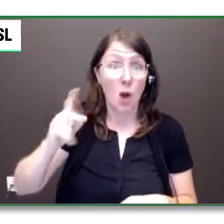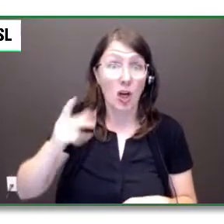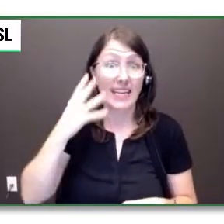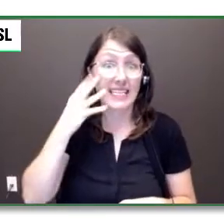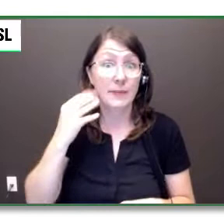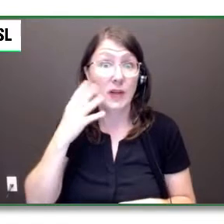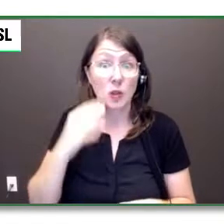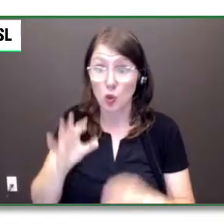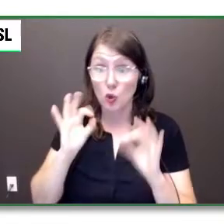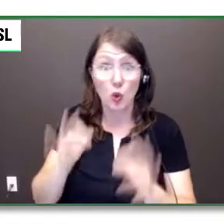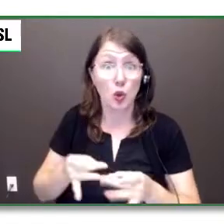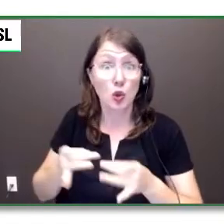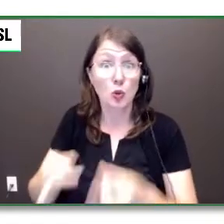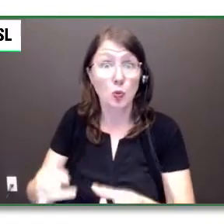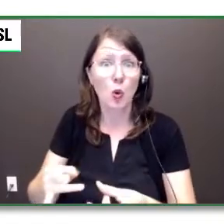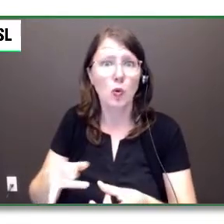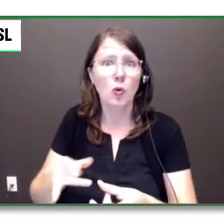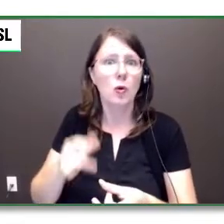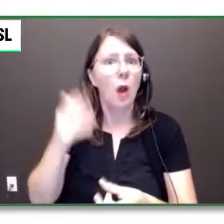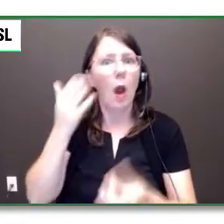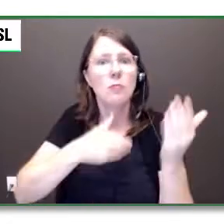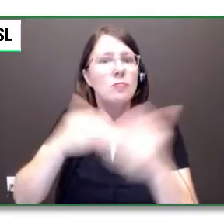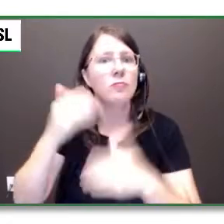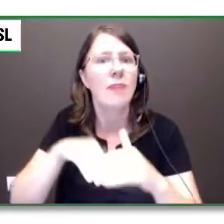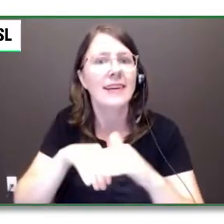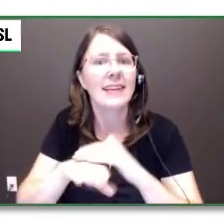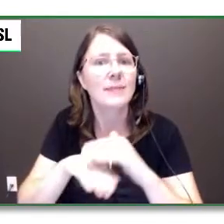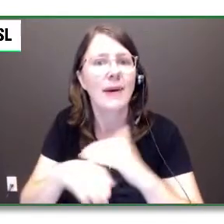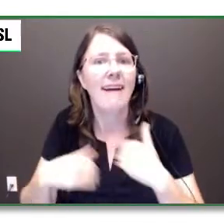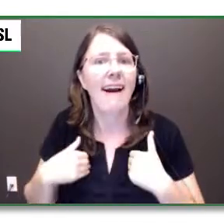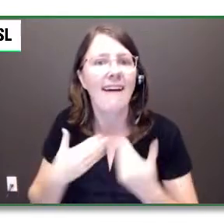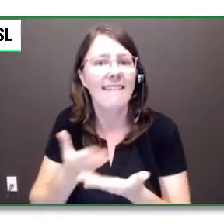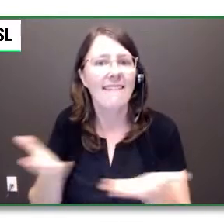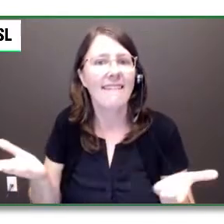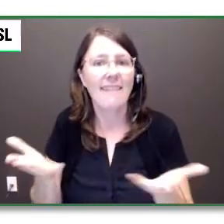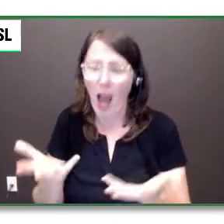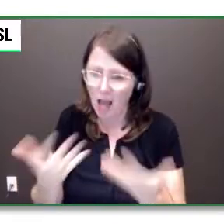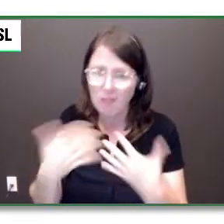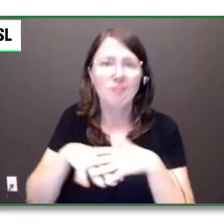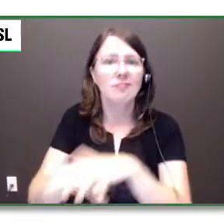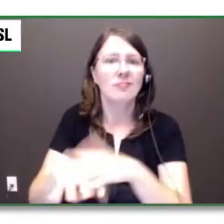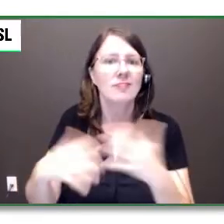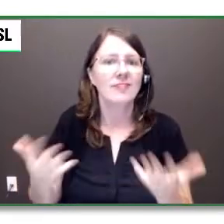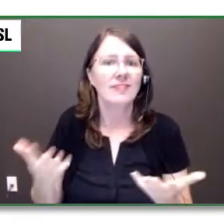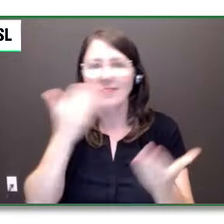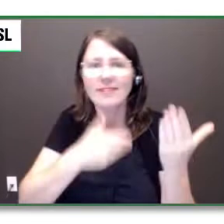So what we found from this research the initial findings at least, is that there